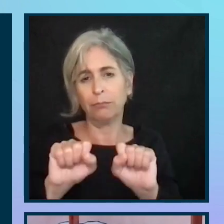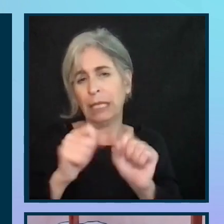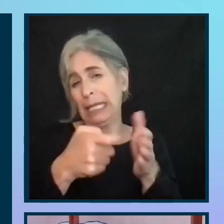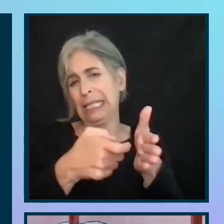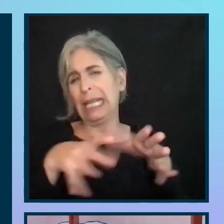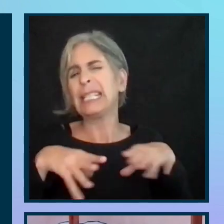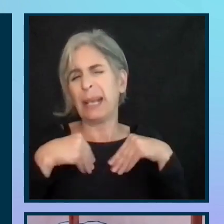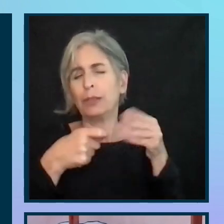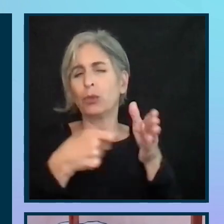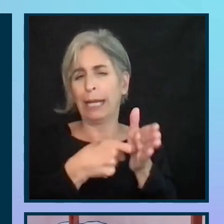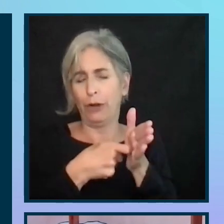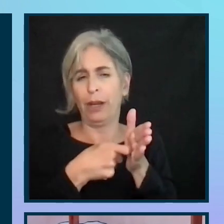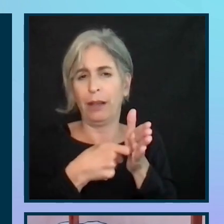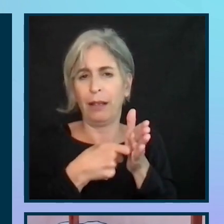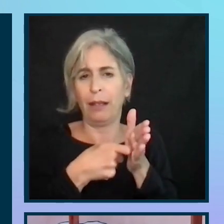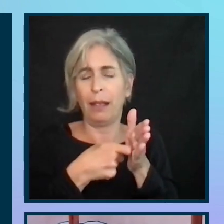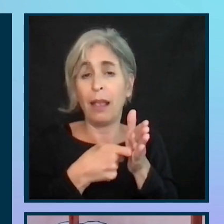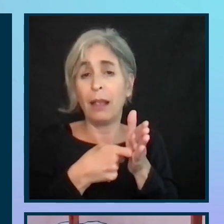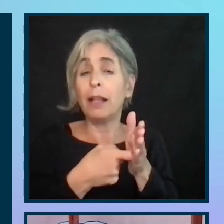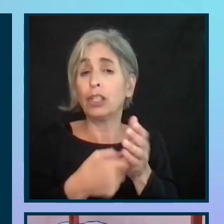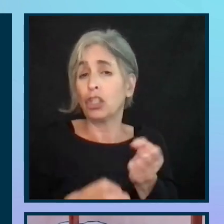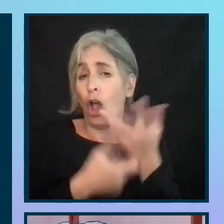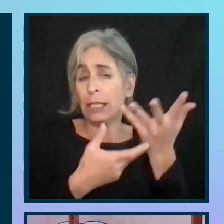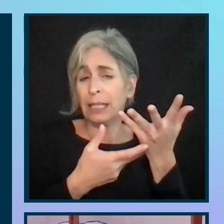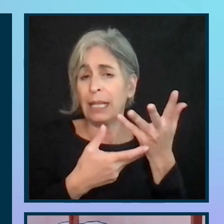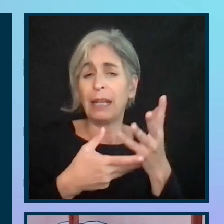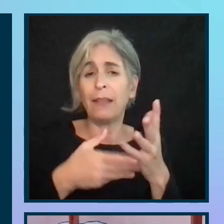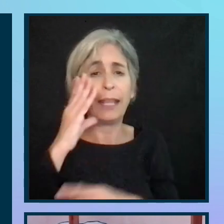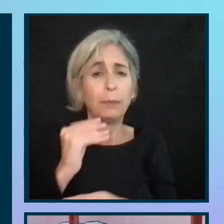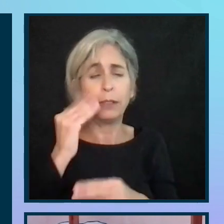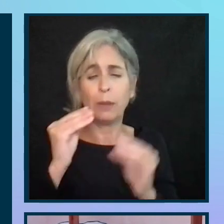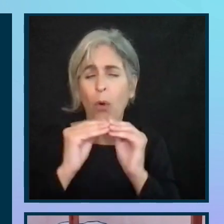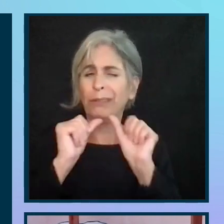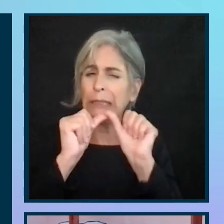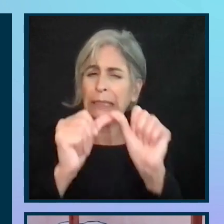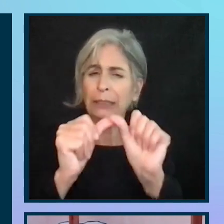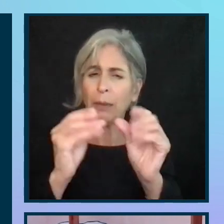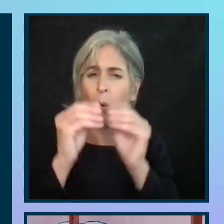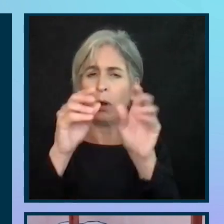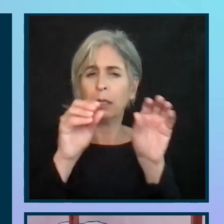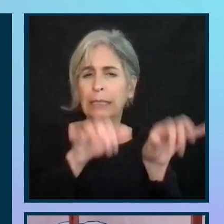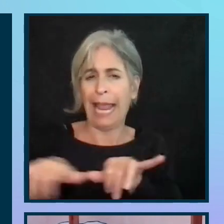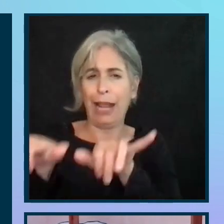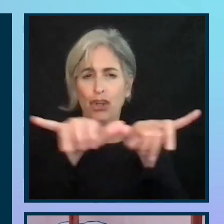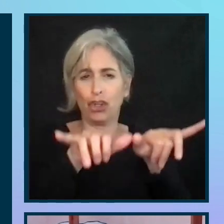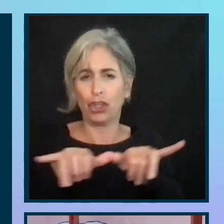and make the experience more consistent and standard, and we also need to lean on automation,